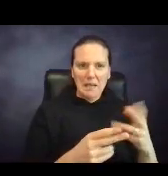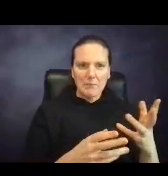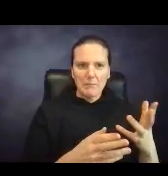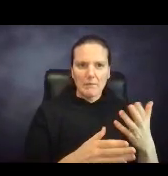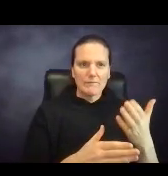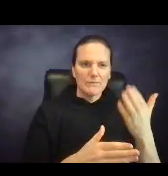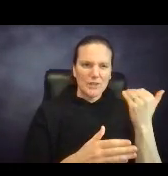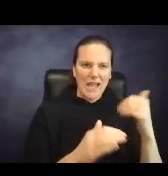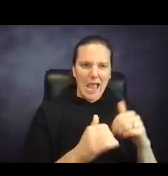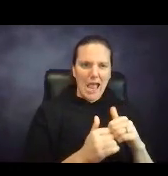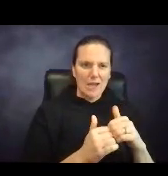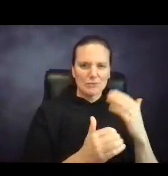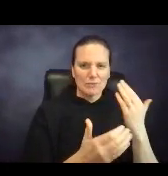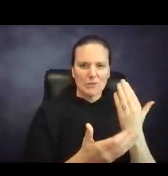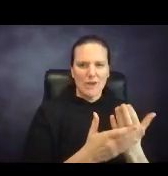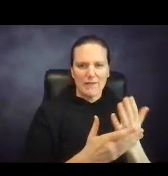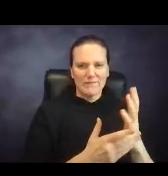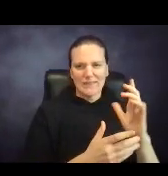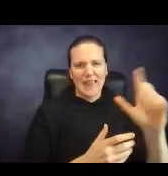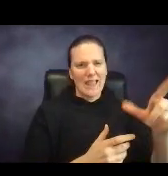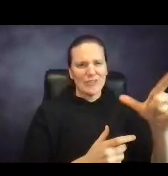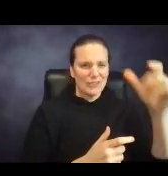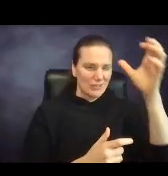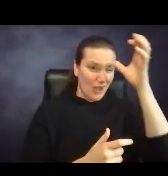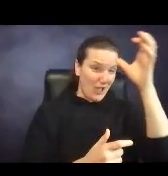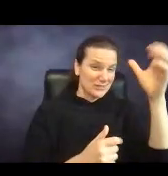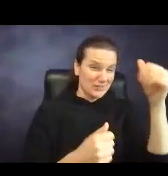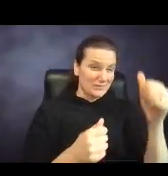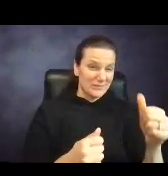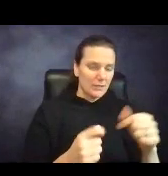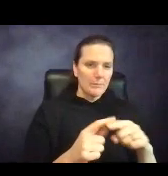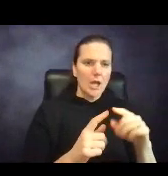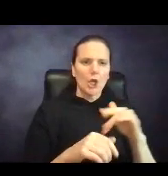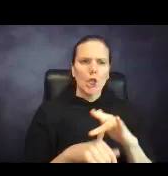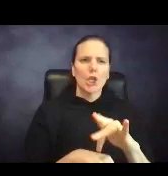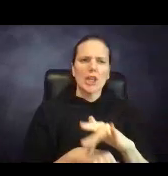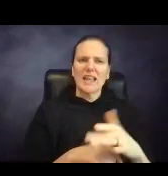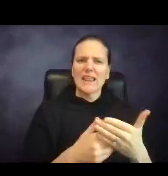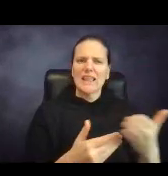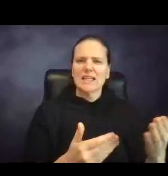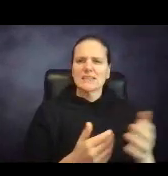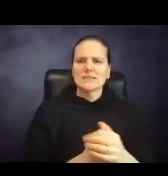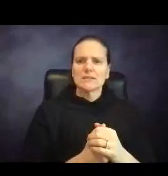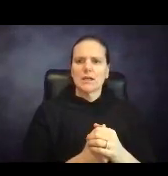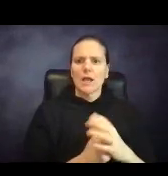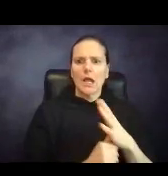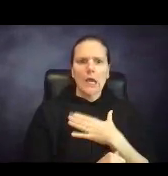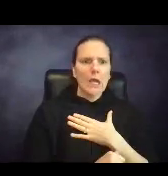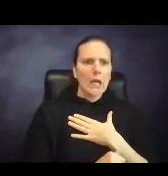that's late later stage cognitive decline. But like the early things where you're like, oh my god, I cannot remember that thing.